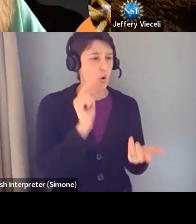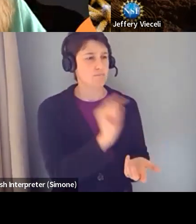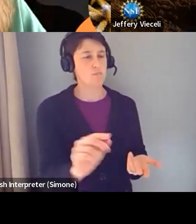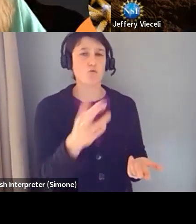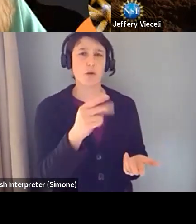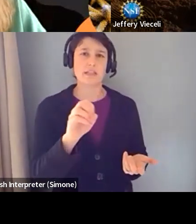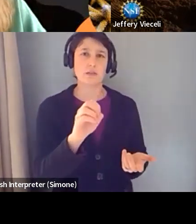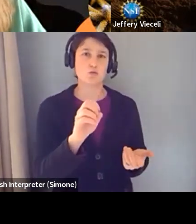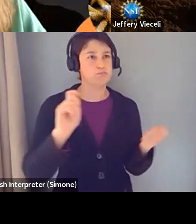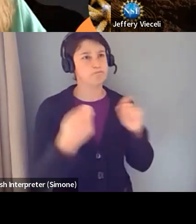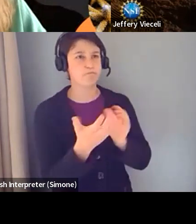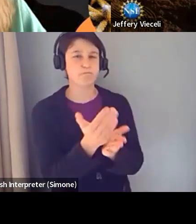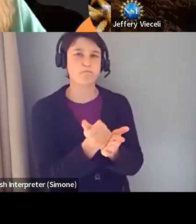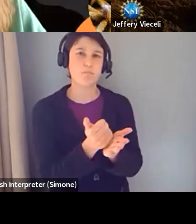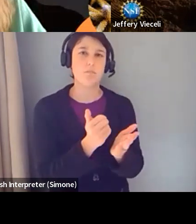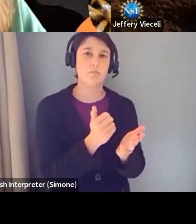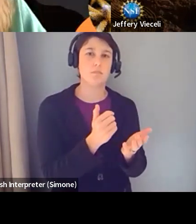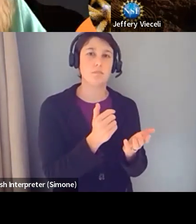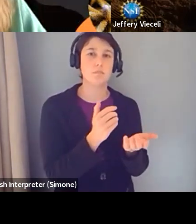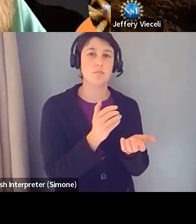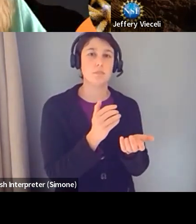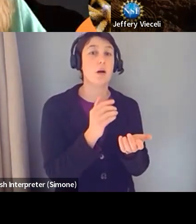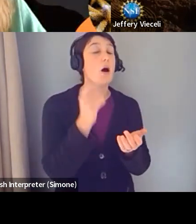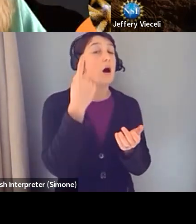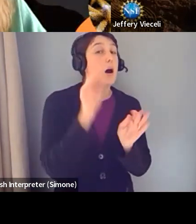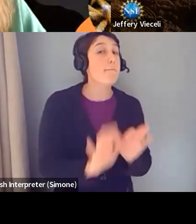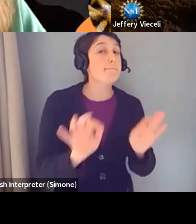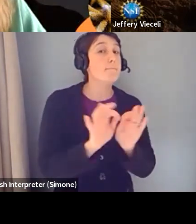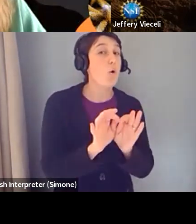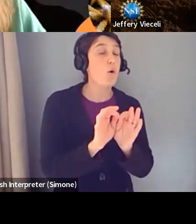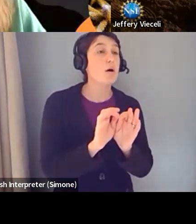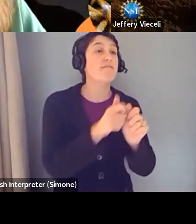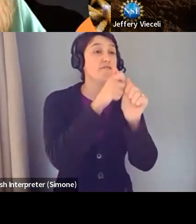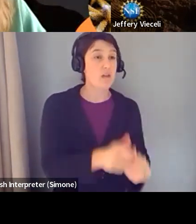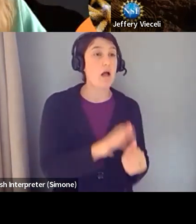And they're rebudgeting in accordance with their established written institutional policy.